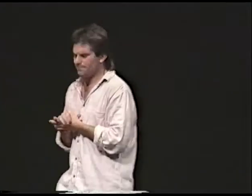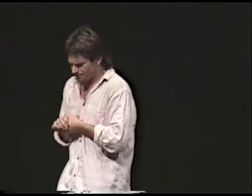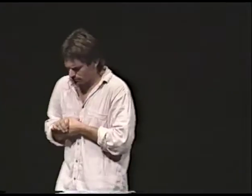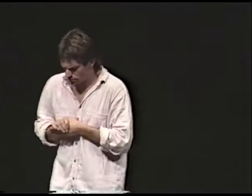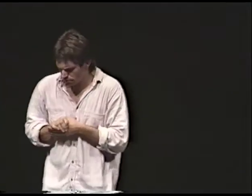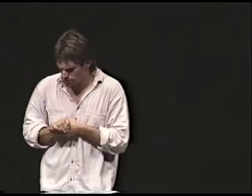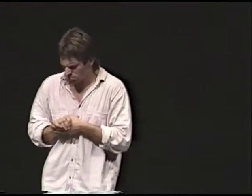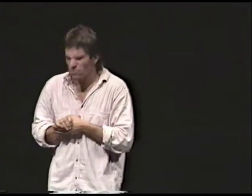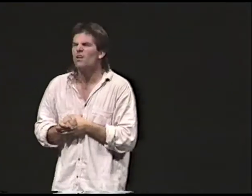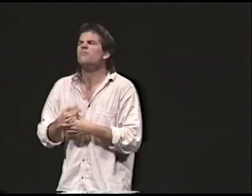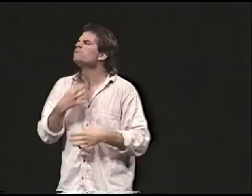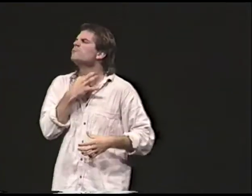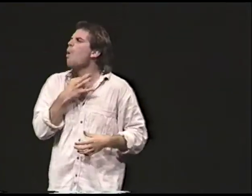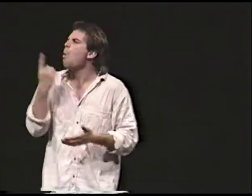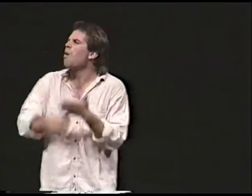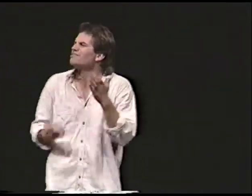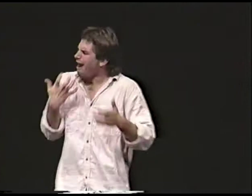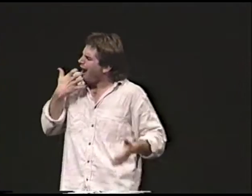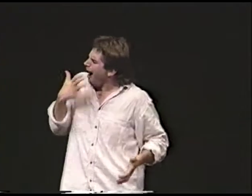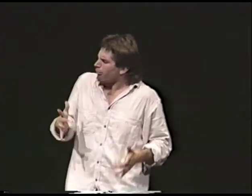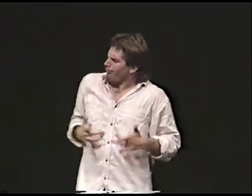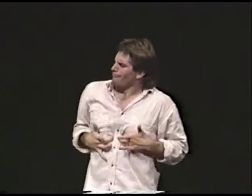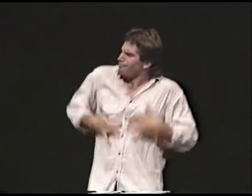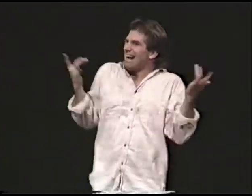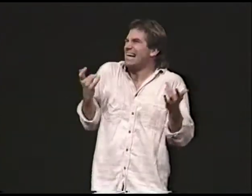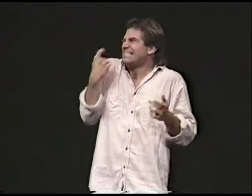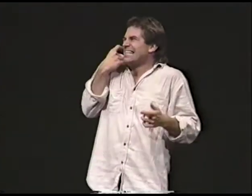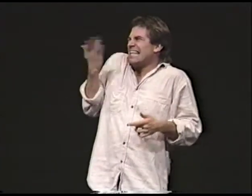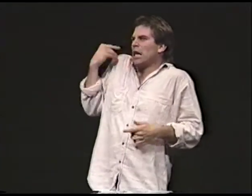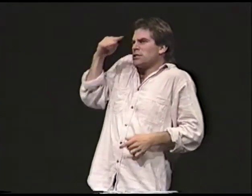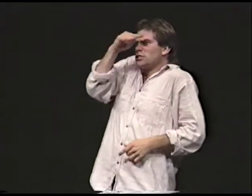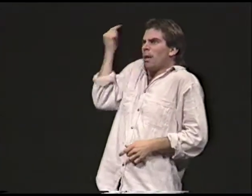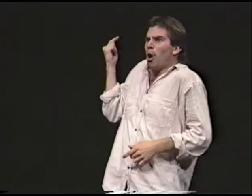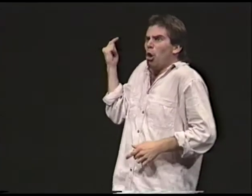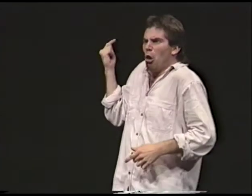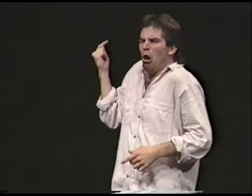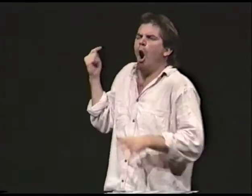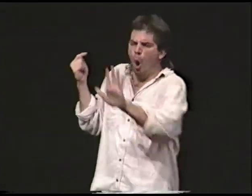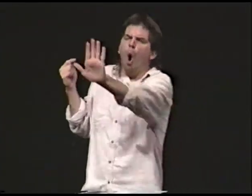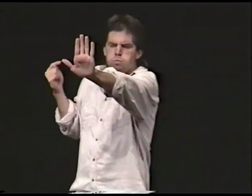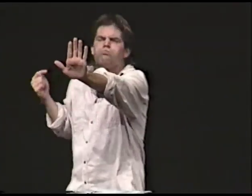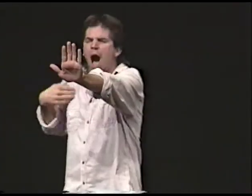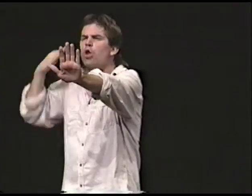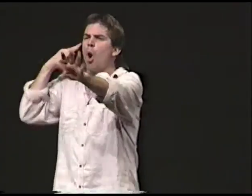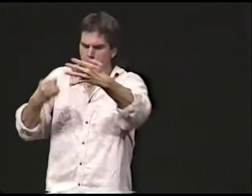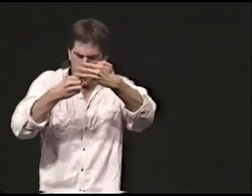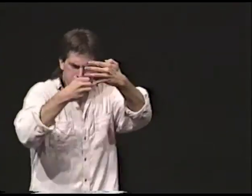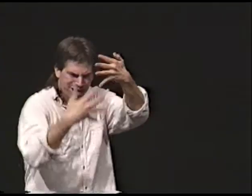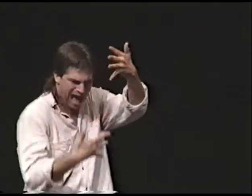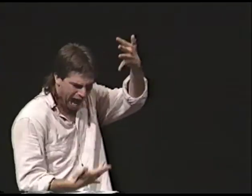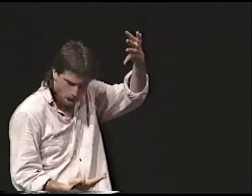OK, now, I'm curious. What do you think is the hottest issue from last summer?